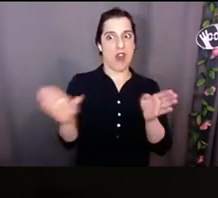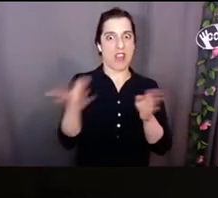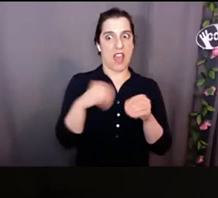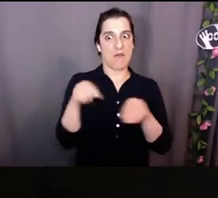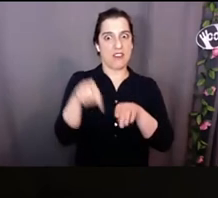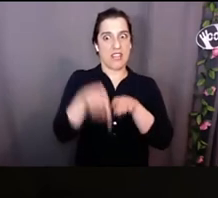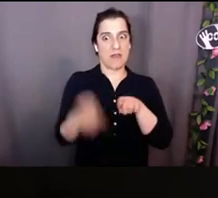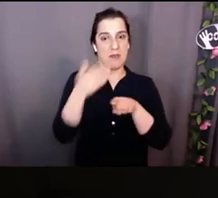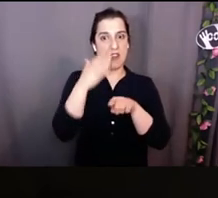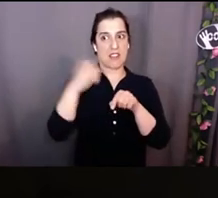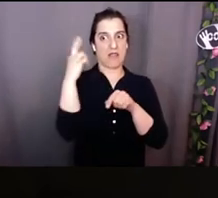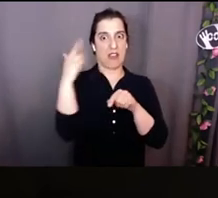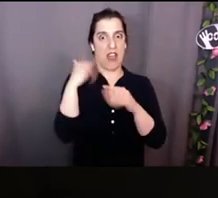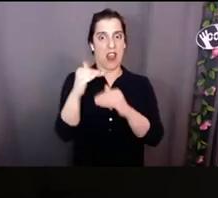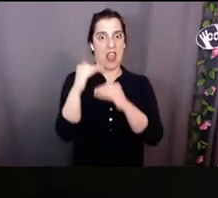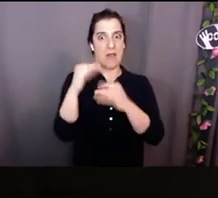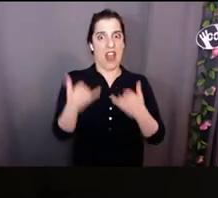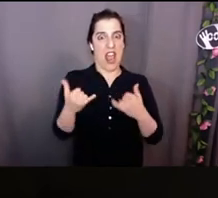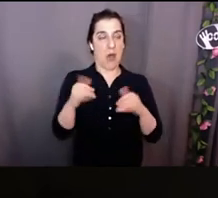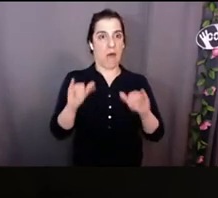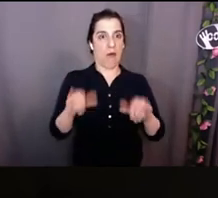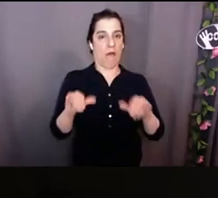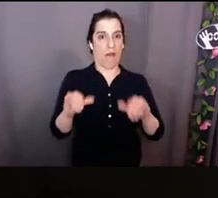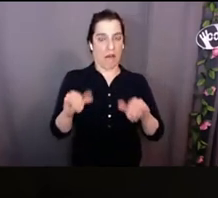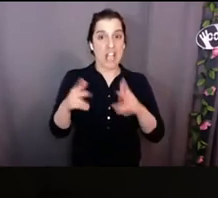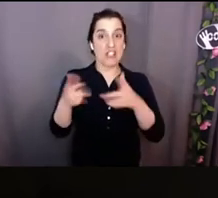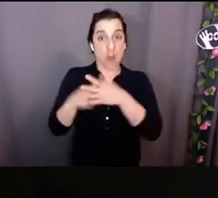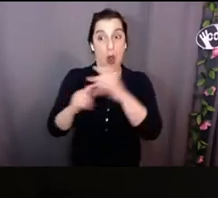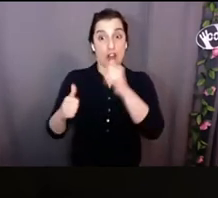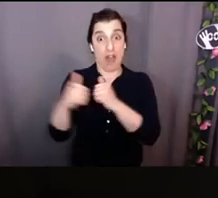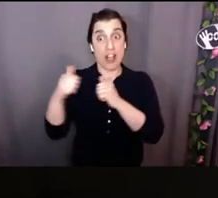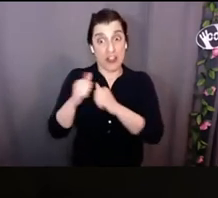And to start a structuring and interdependent support system.